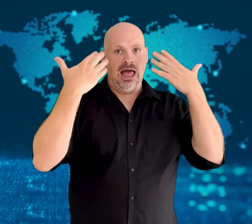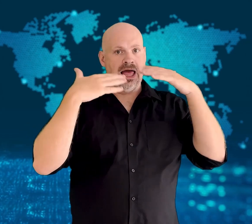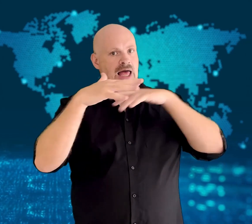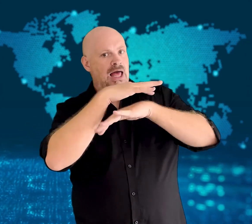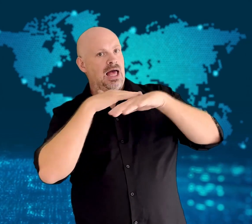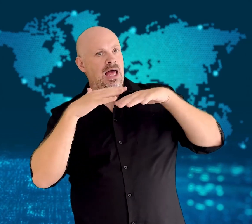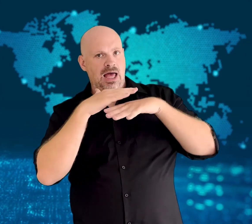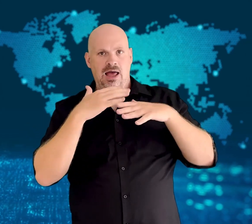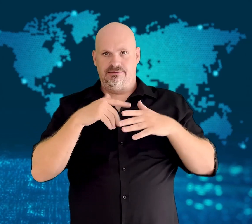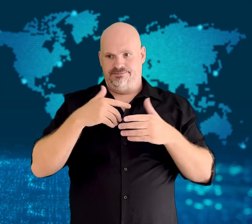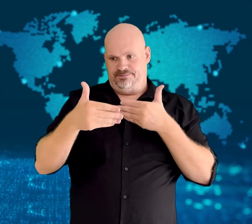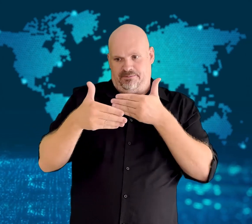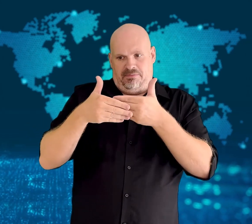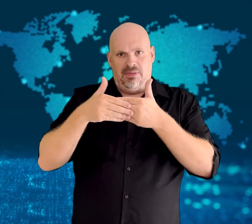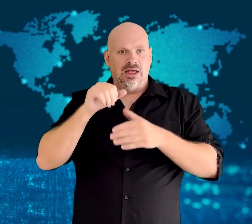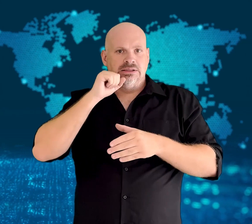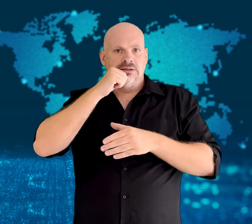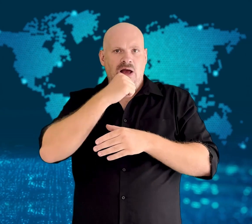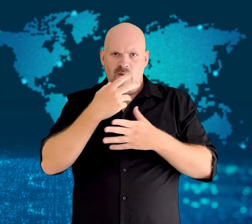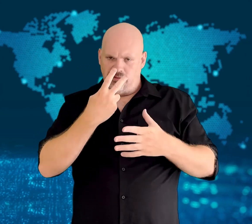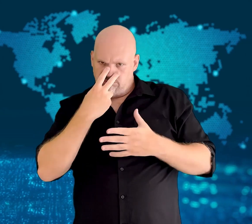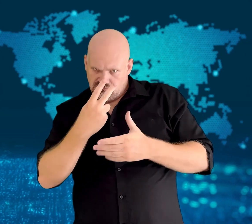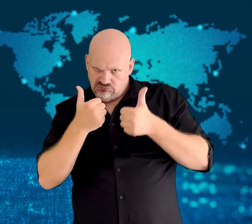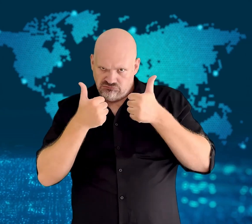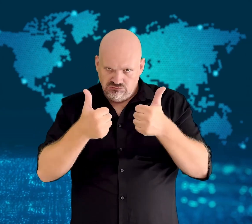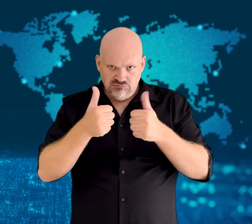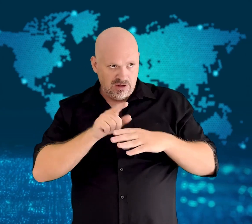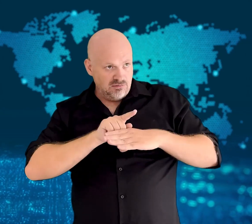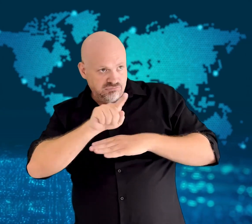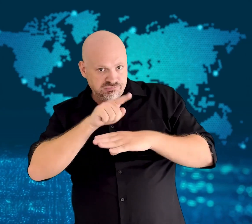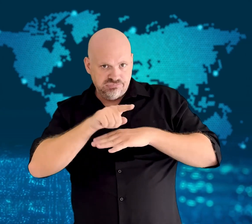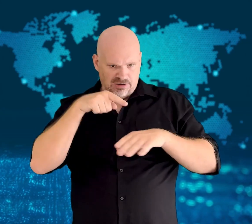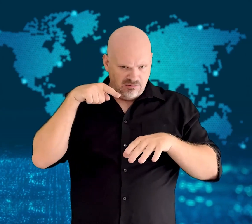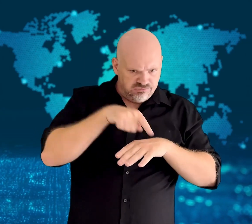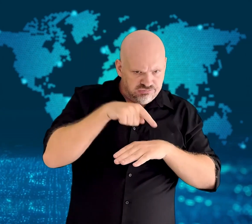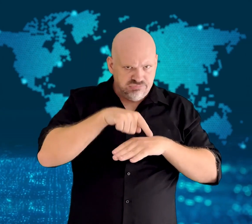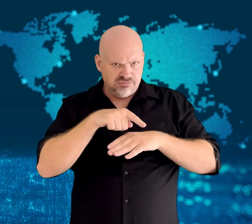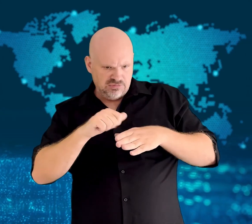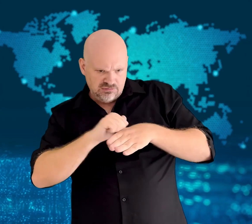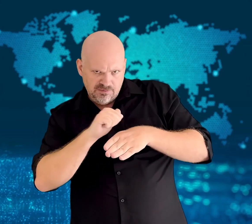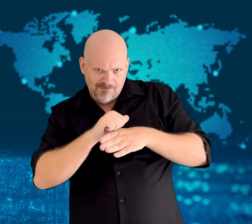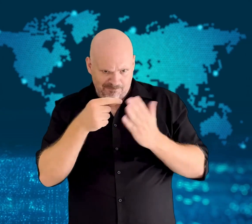China often warns other countries from interfering